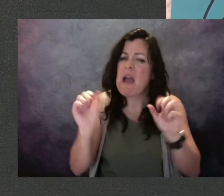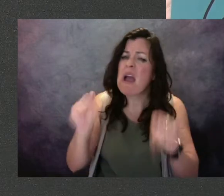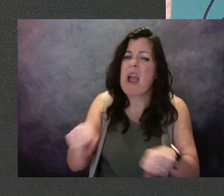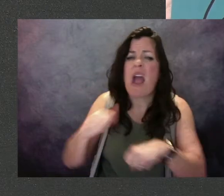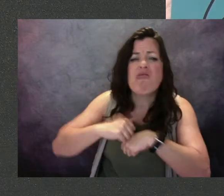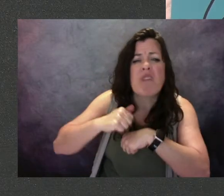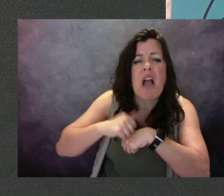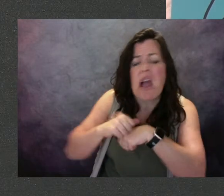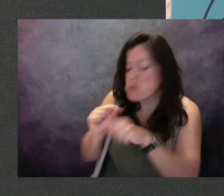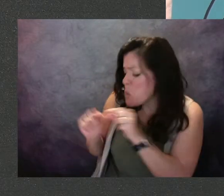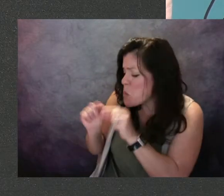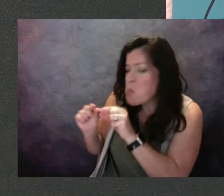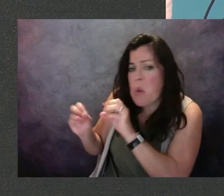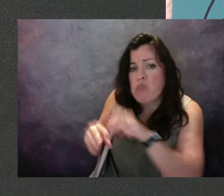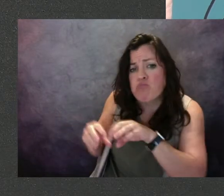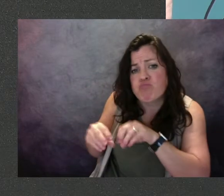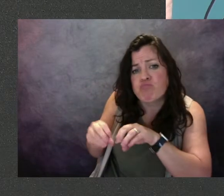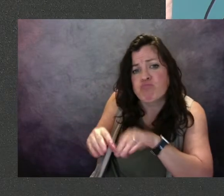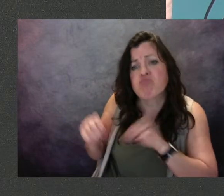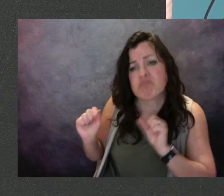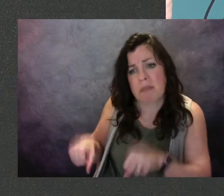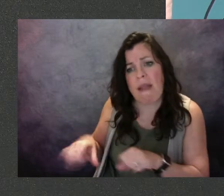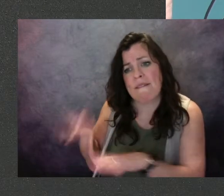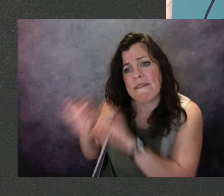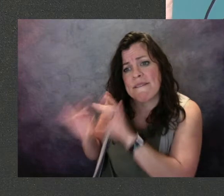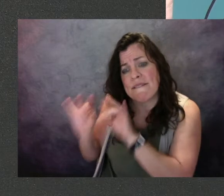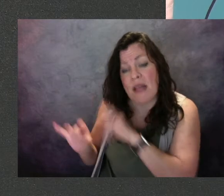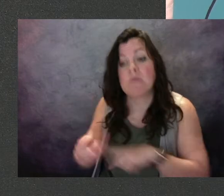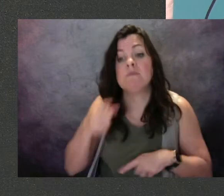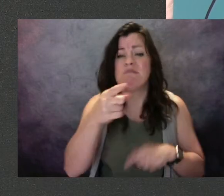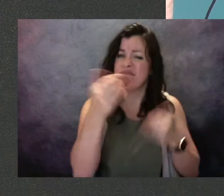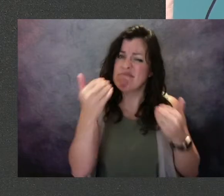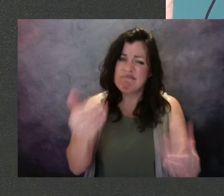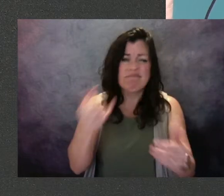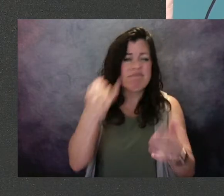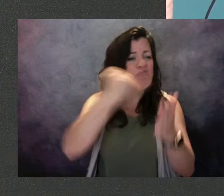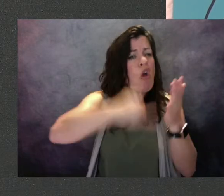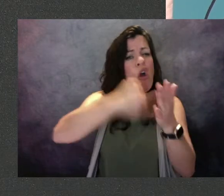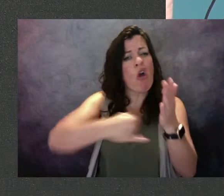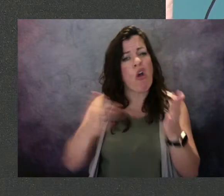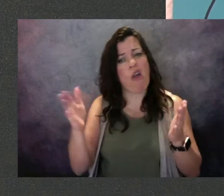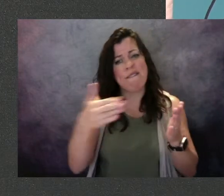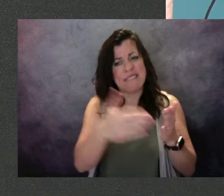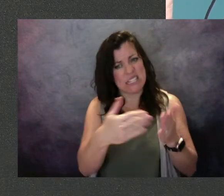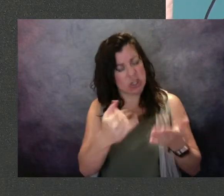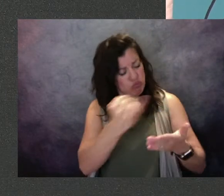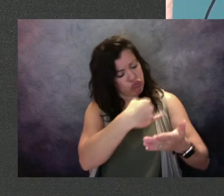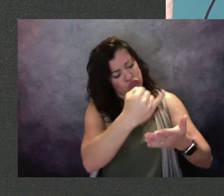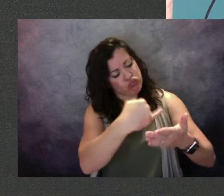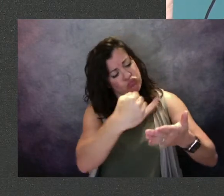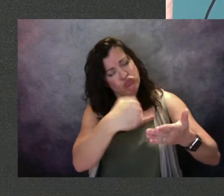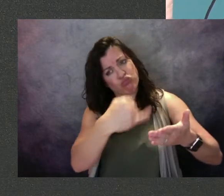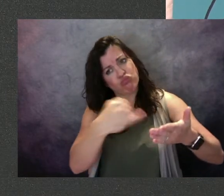So for this, I just drew some fish on this is the simplest of the crafts. I drew a couple of fish on in a group